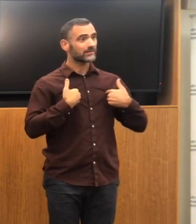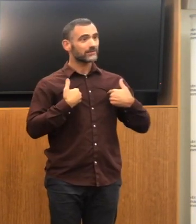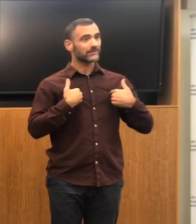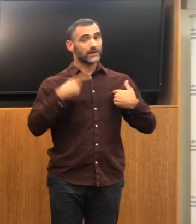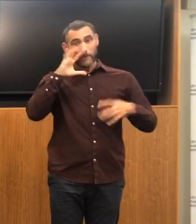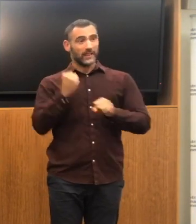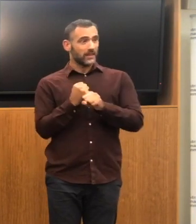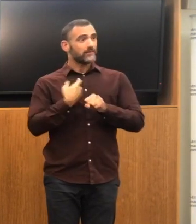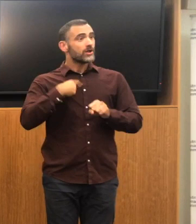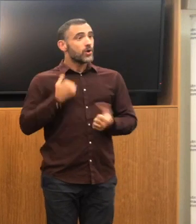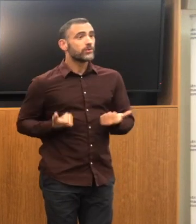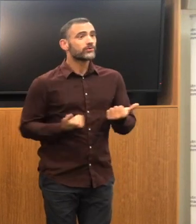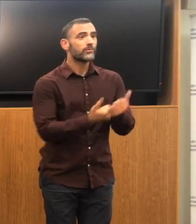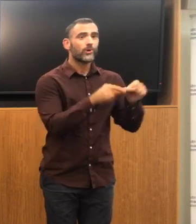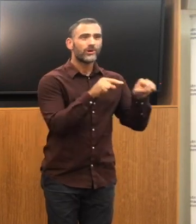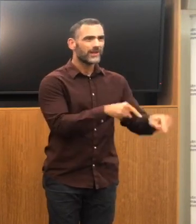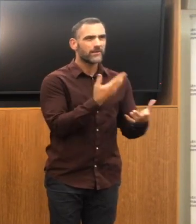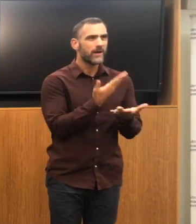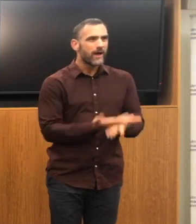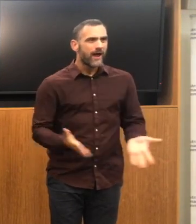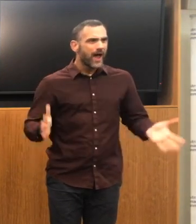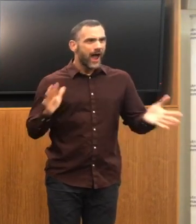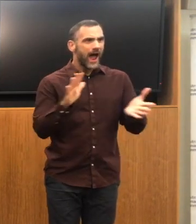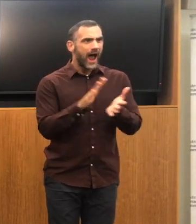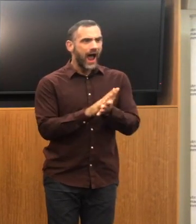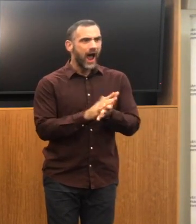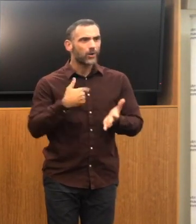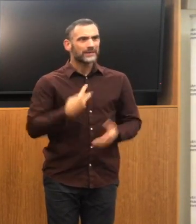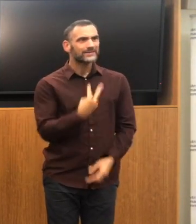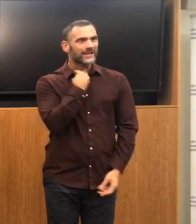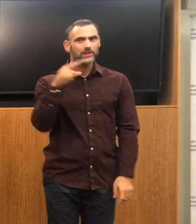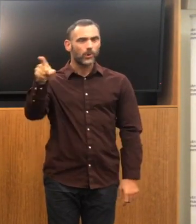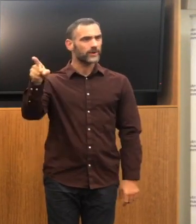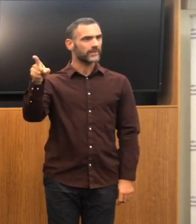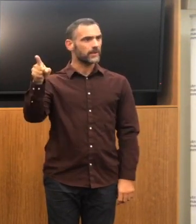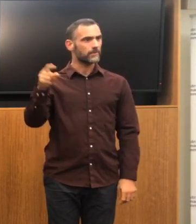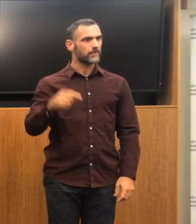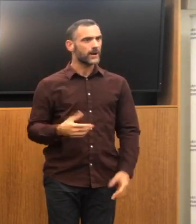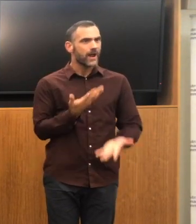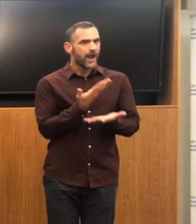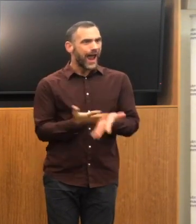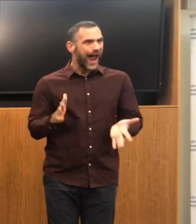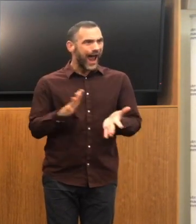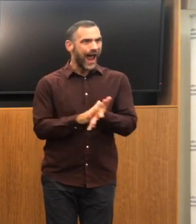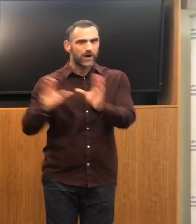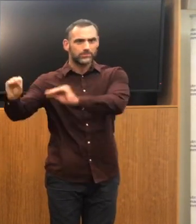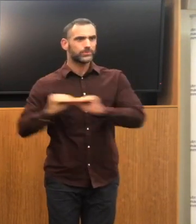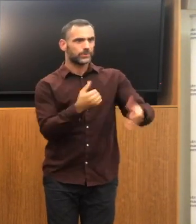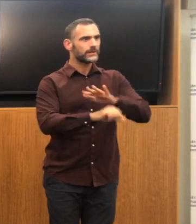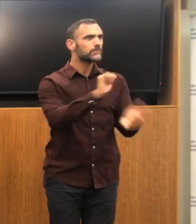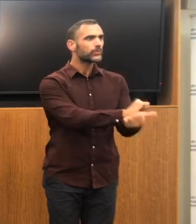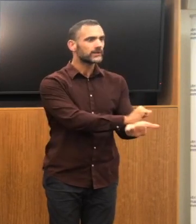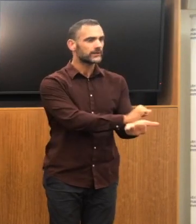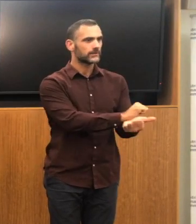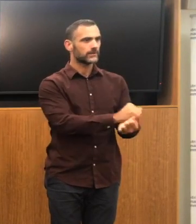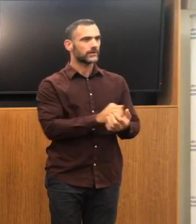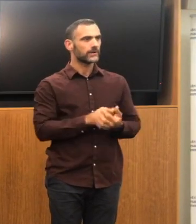So how could you let them down like that? How could you put them in a prison where they would prefer death over it?